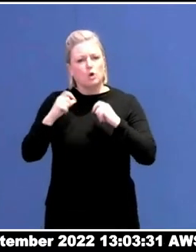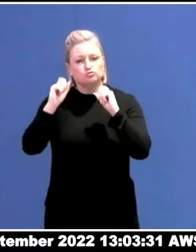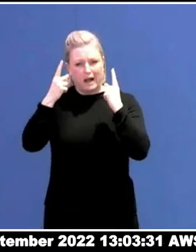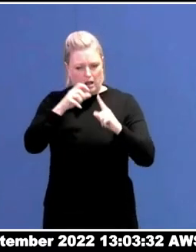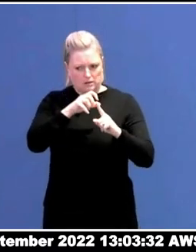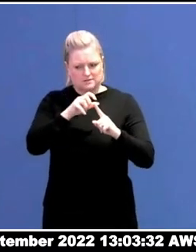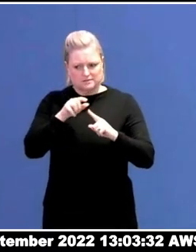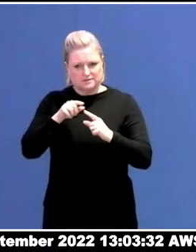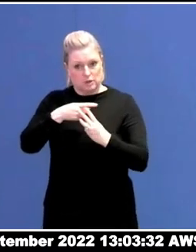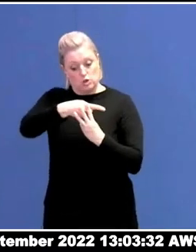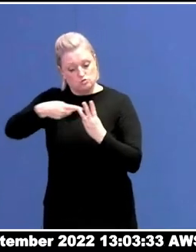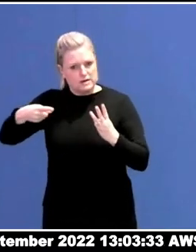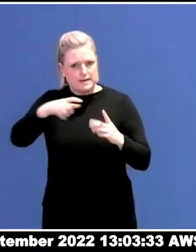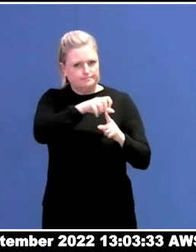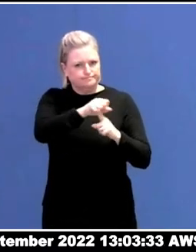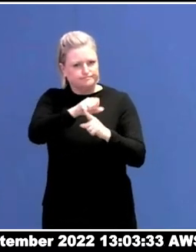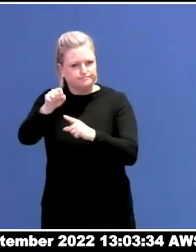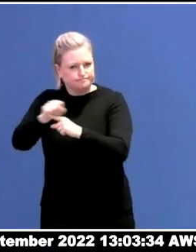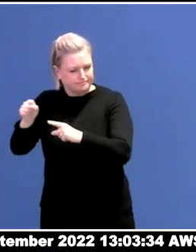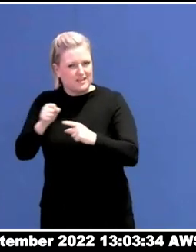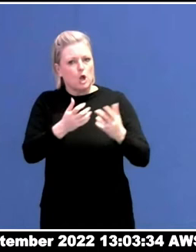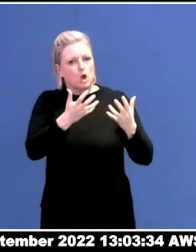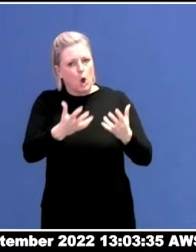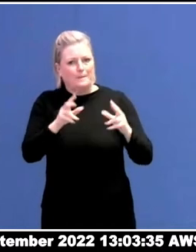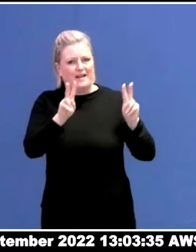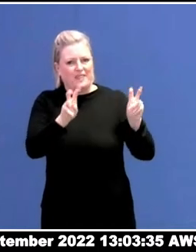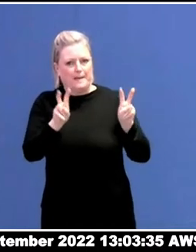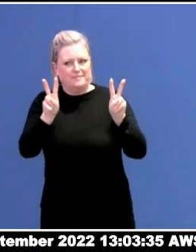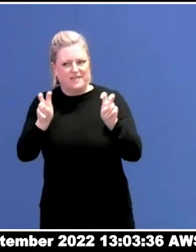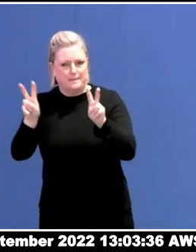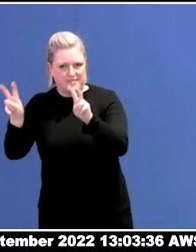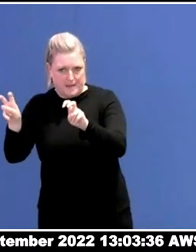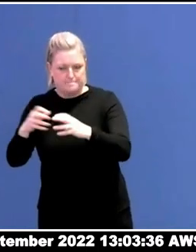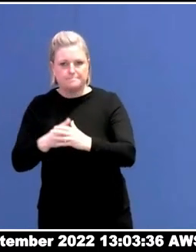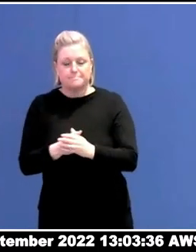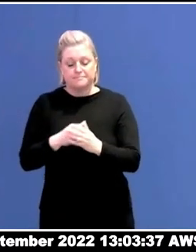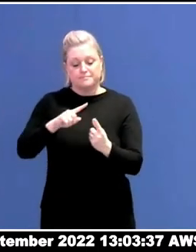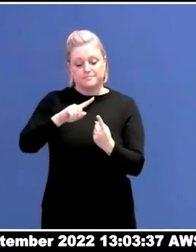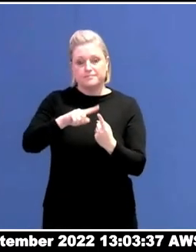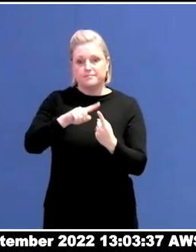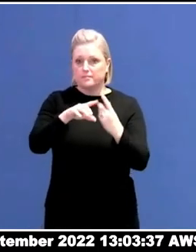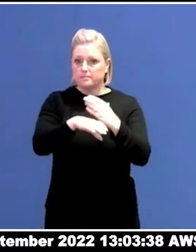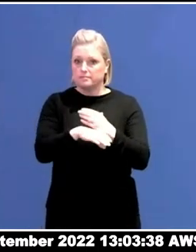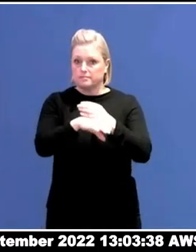perspective. The first witness who is appearing by AVL is Kriti Sharma.